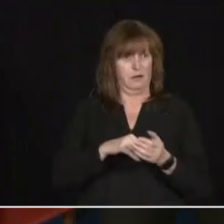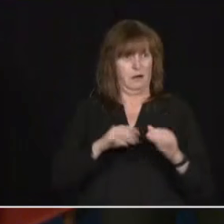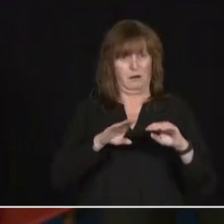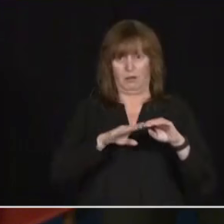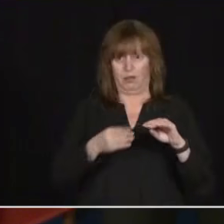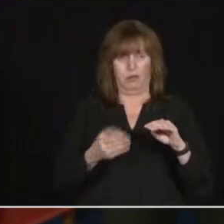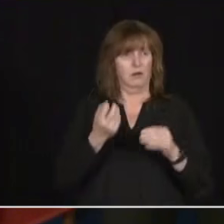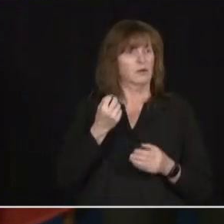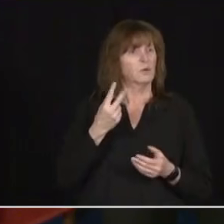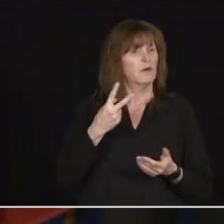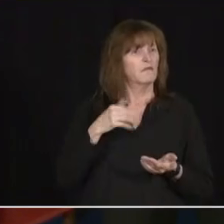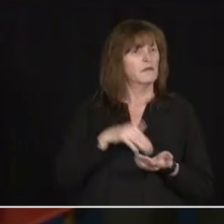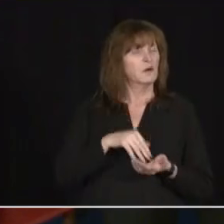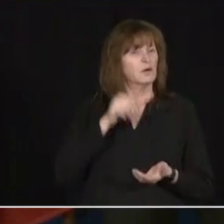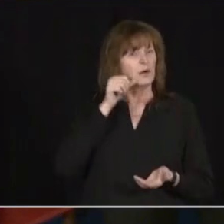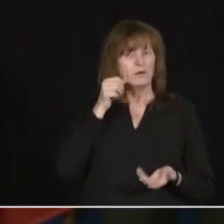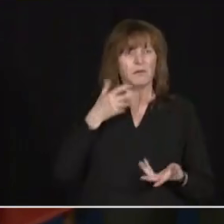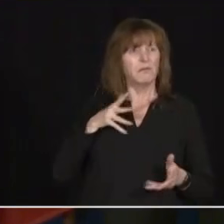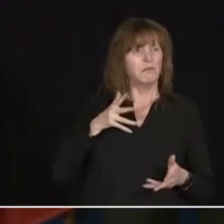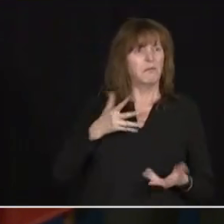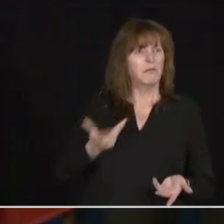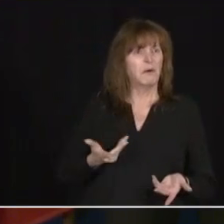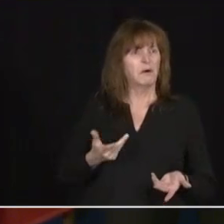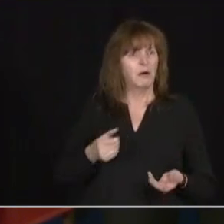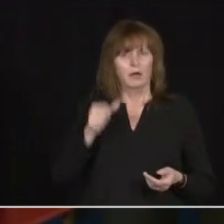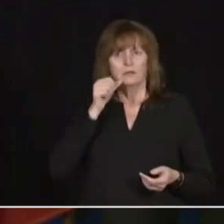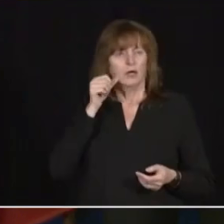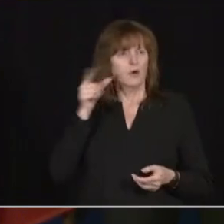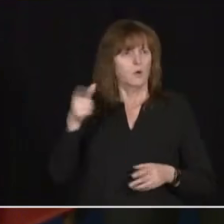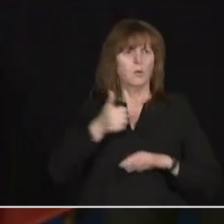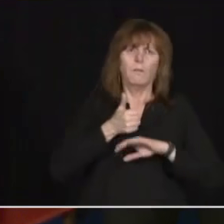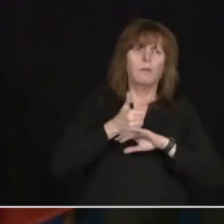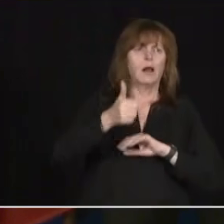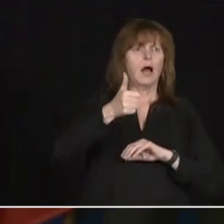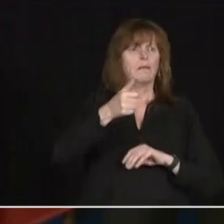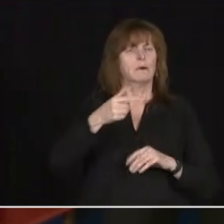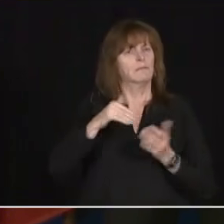Ontario misis a had 12,000 tests yesterday. Yesterday you